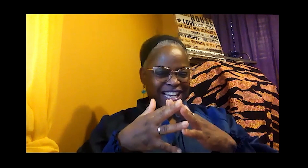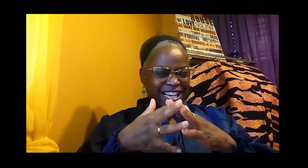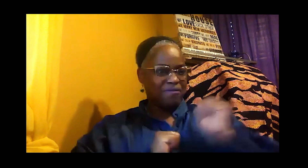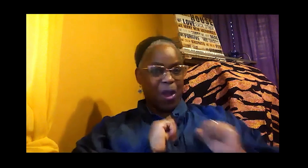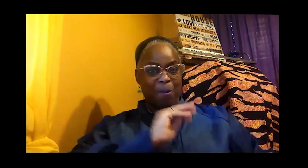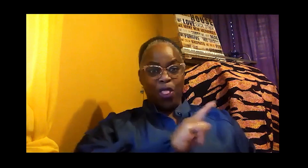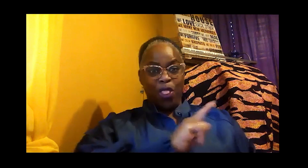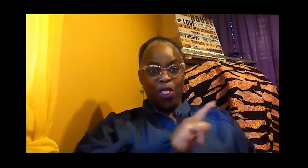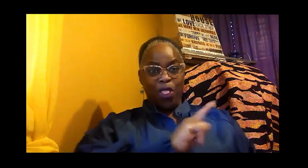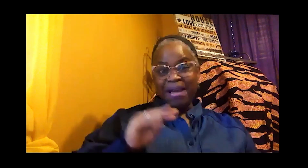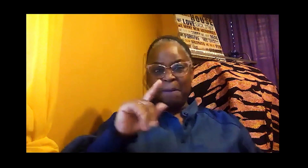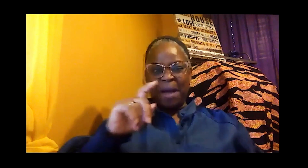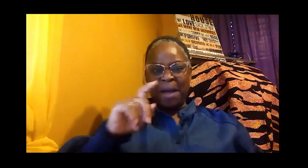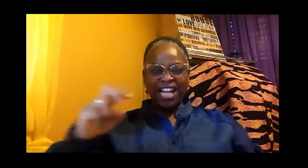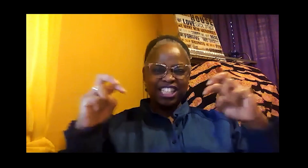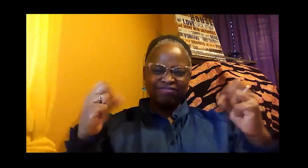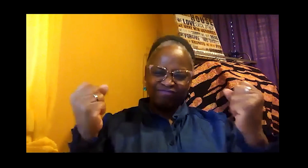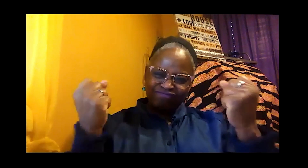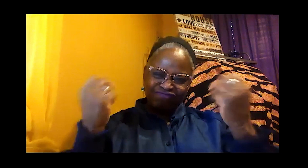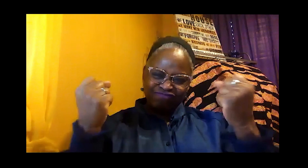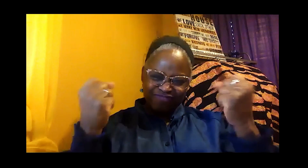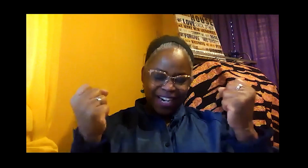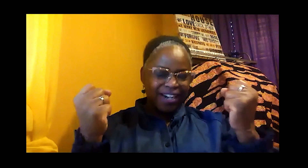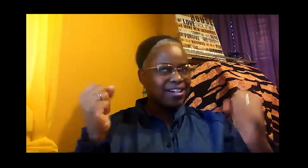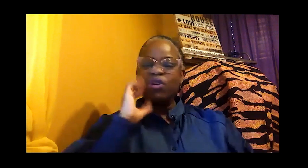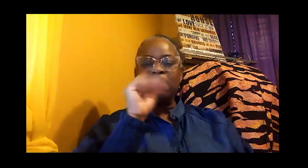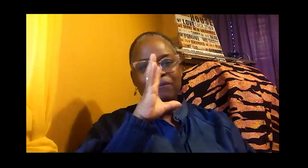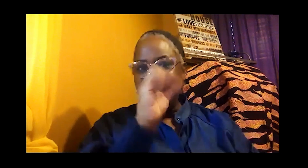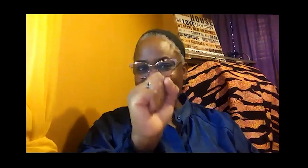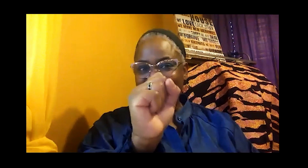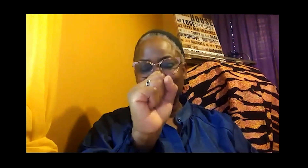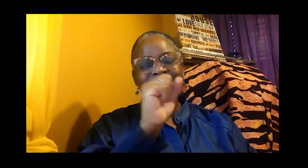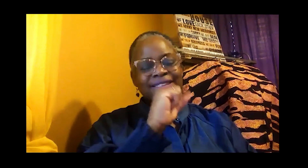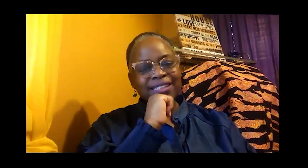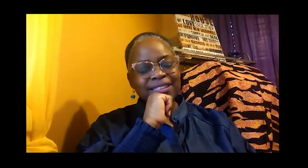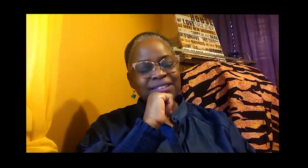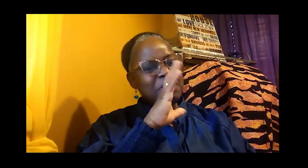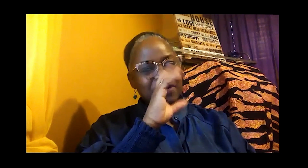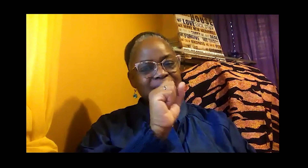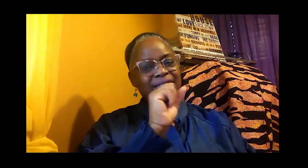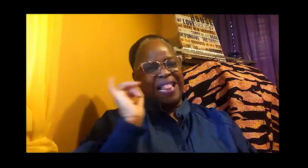Martin Luther King, Jr., and Malcolm X. To see it in sign language would be amazing!